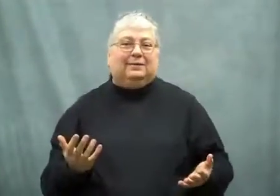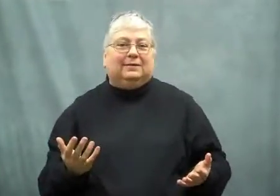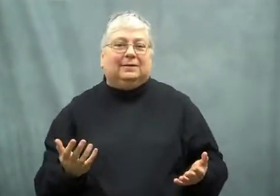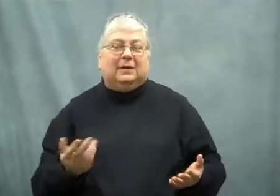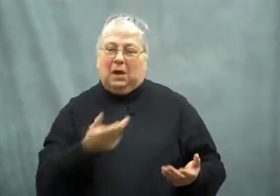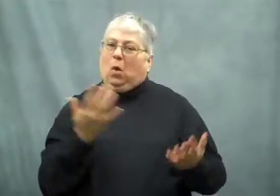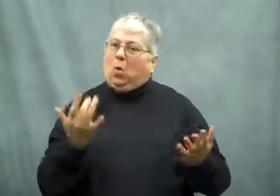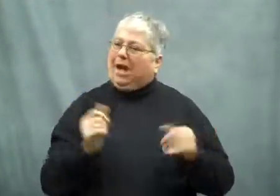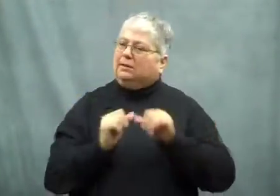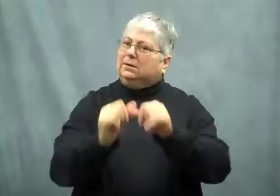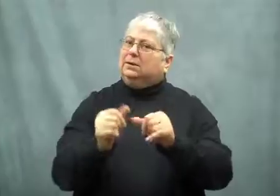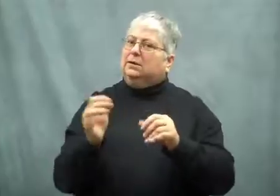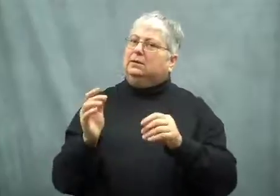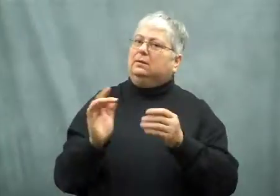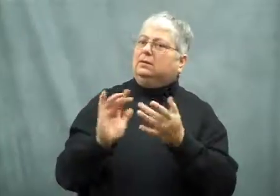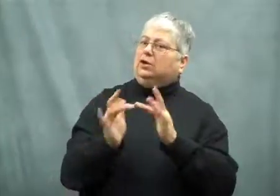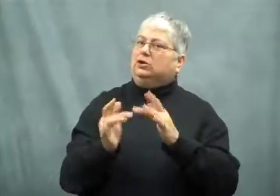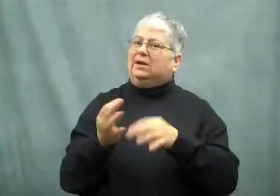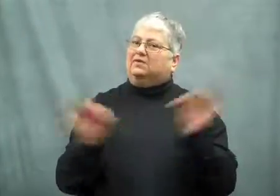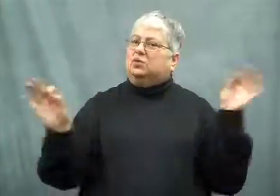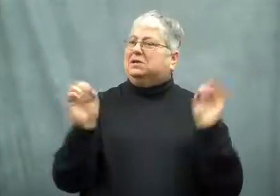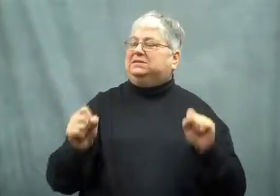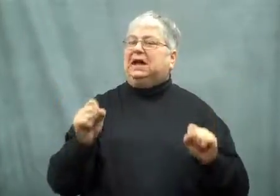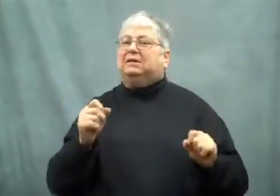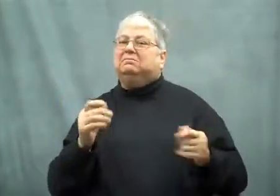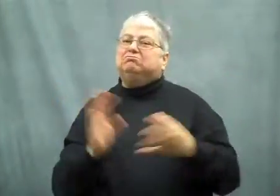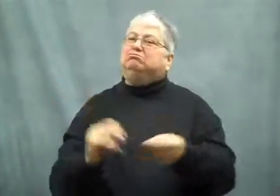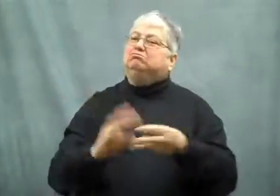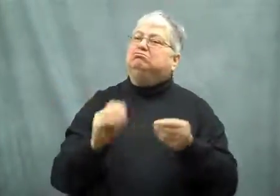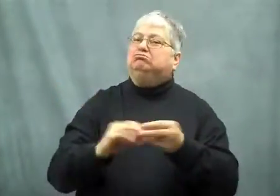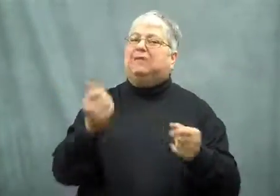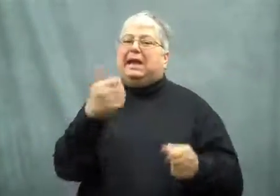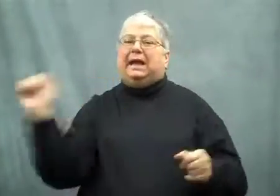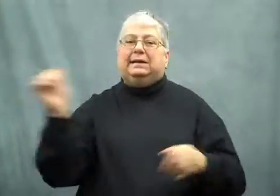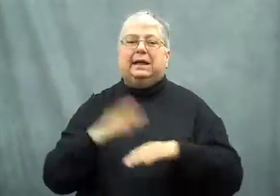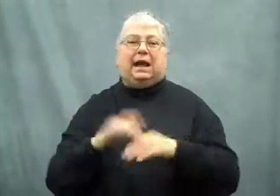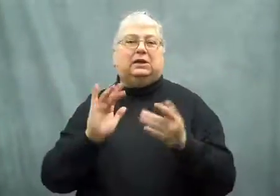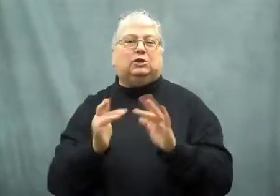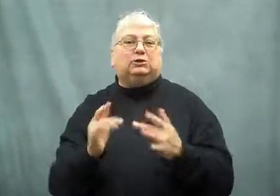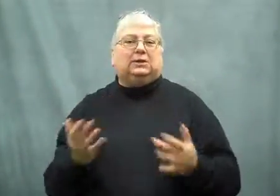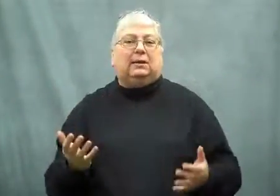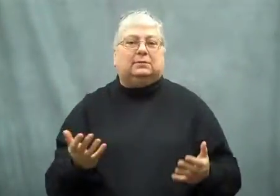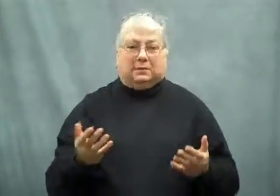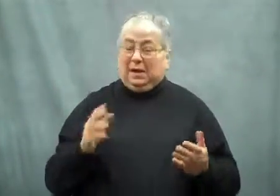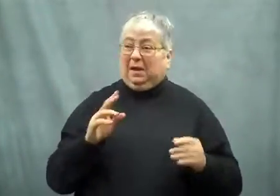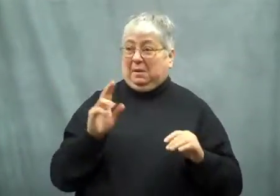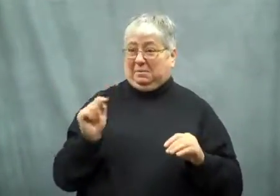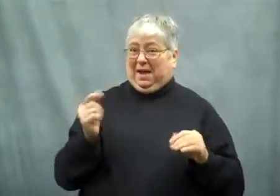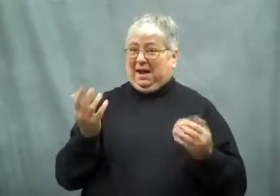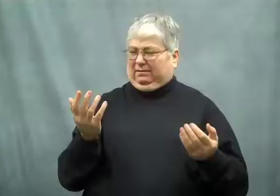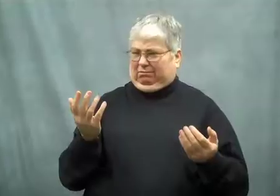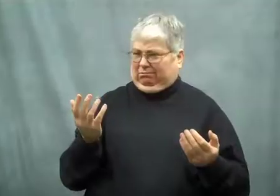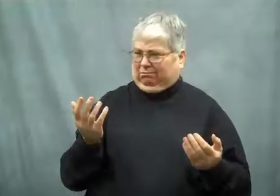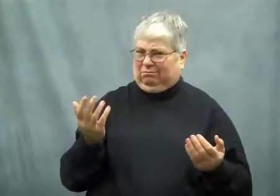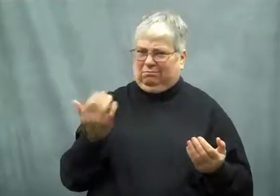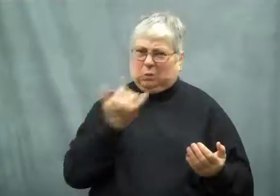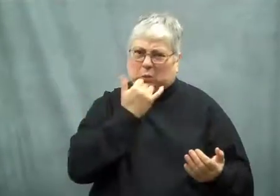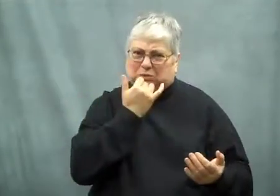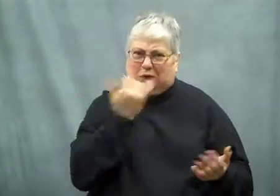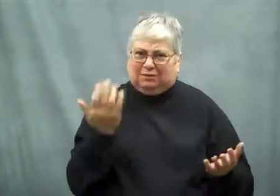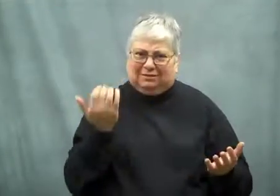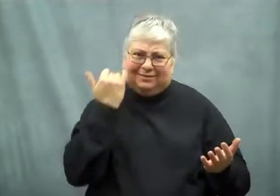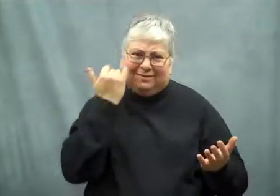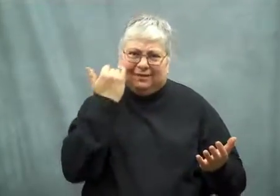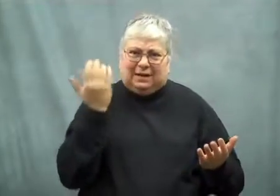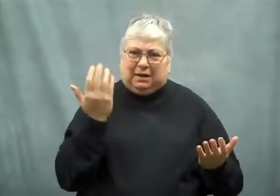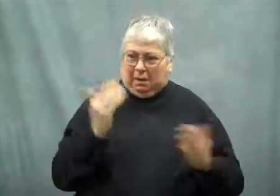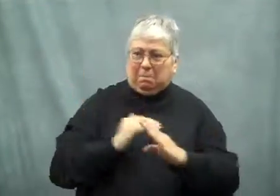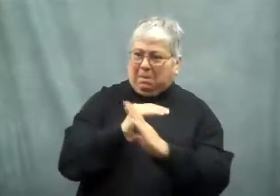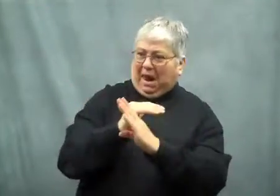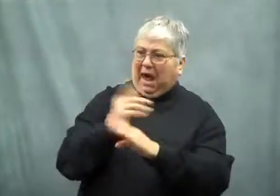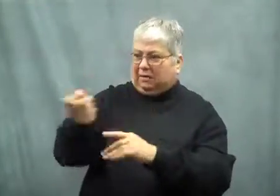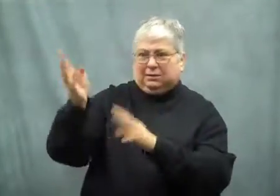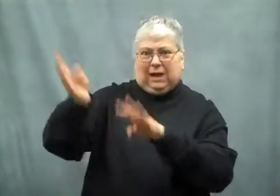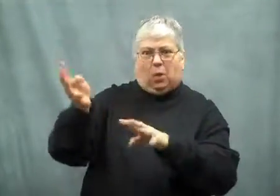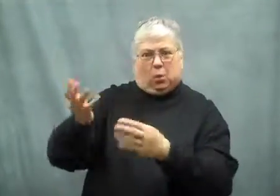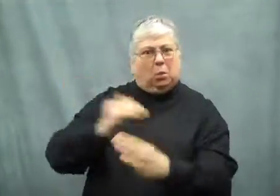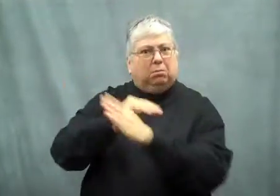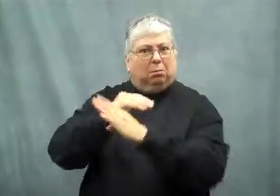They want to keep the internet free, with freedom of speech.